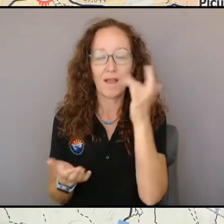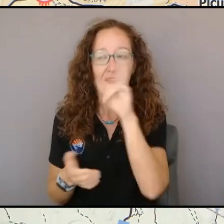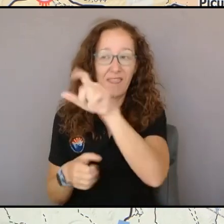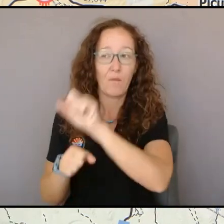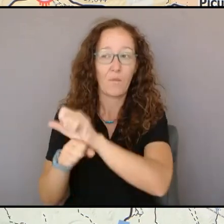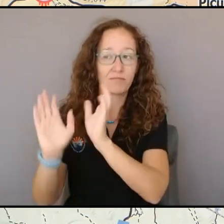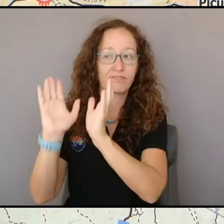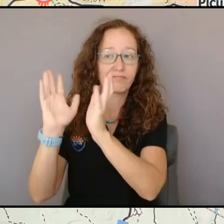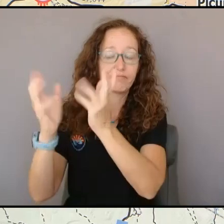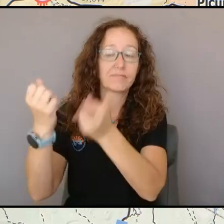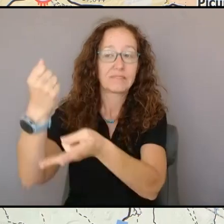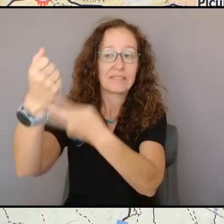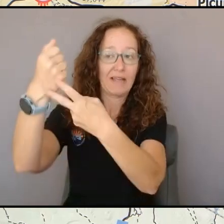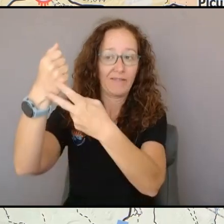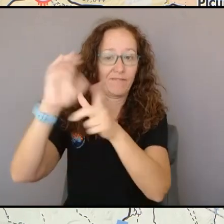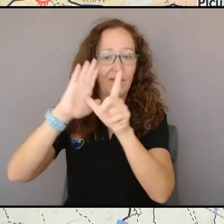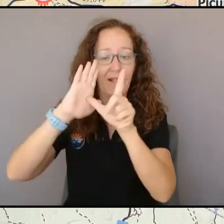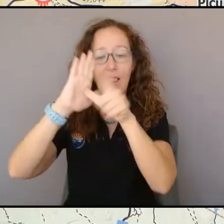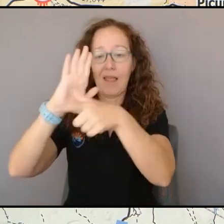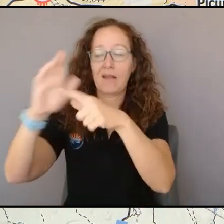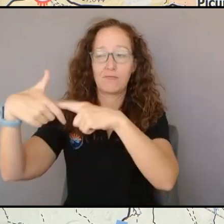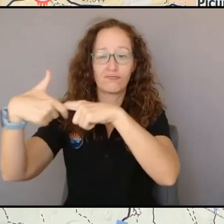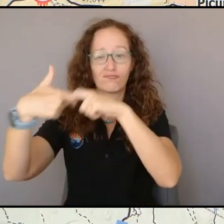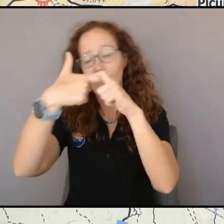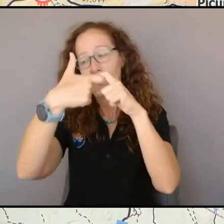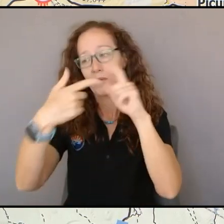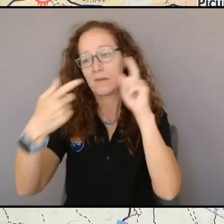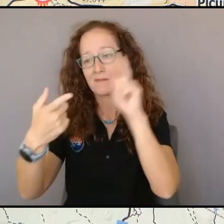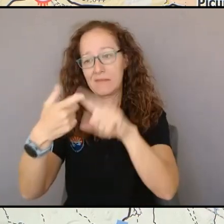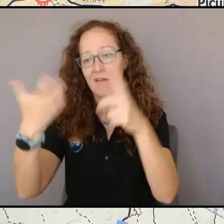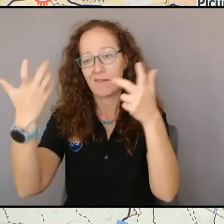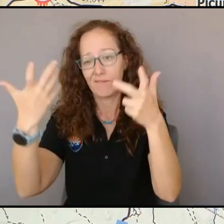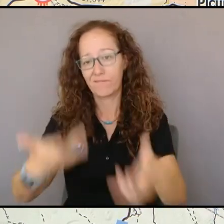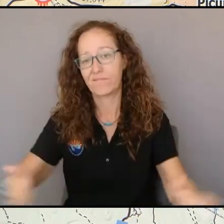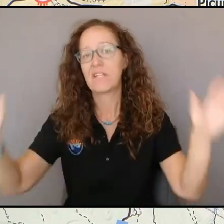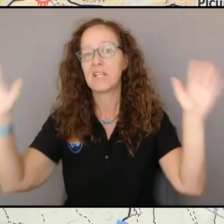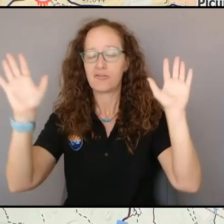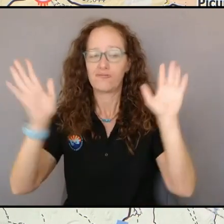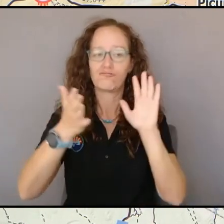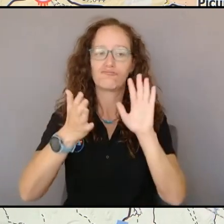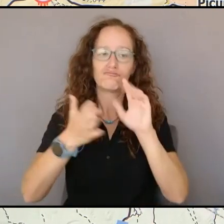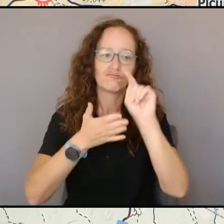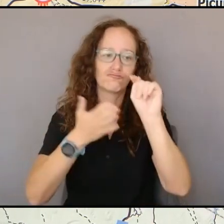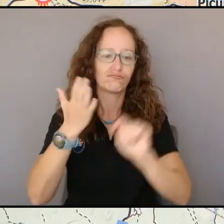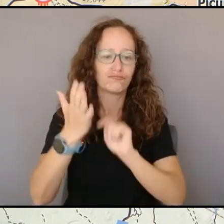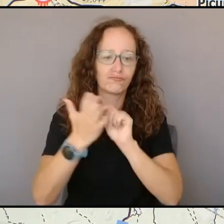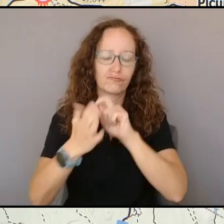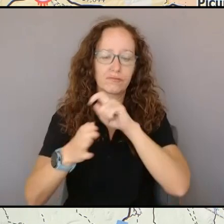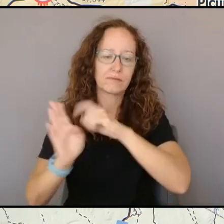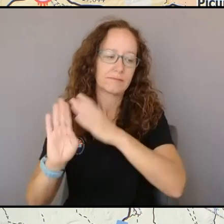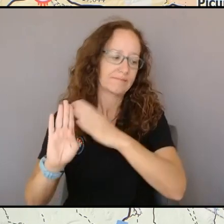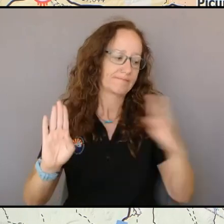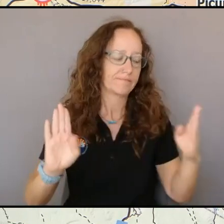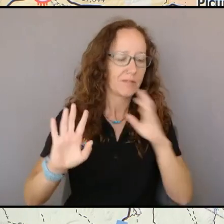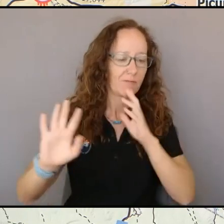out of monsoons. So, that's gonna be all that shaded fuel break work that you all have been hearing about. And so same thing that we